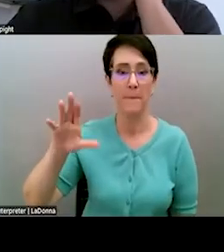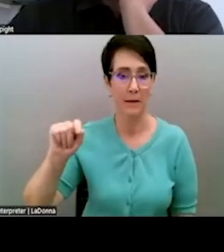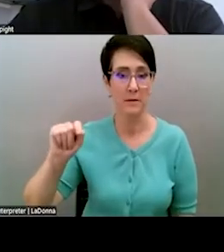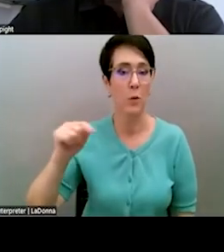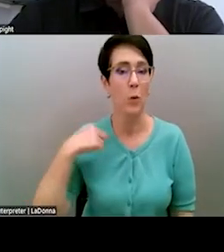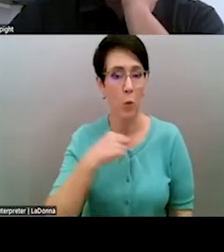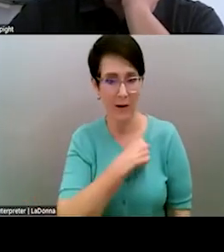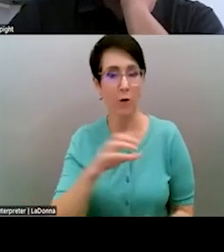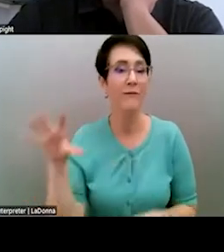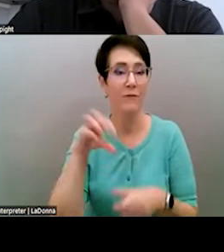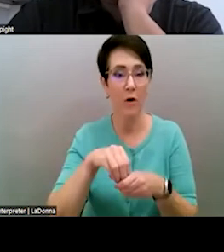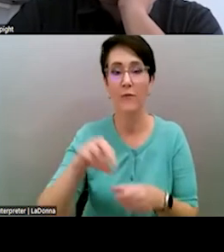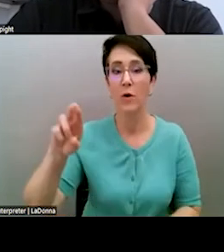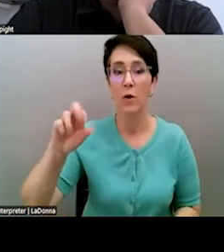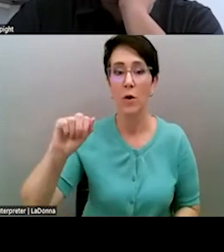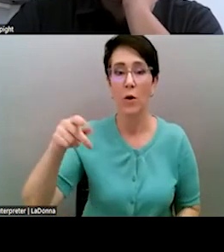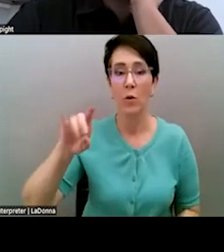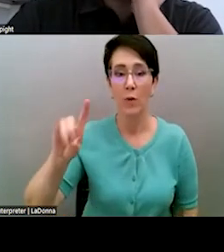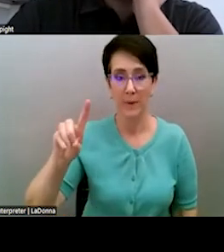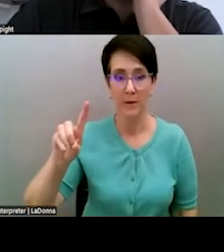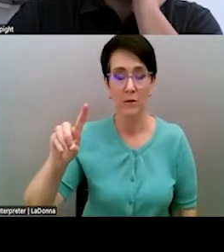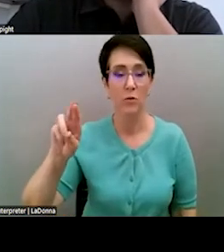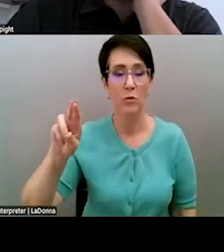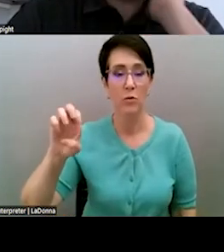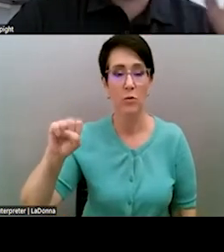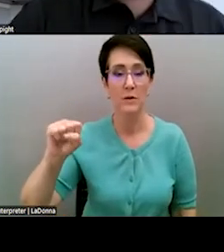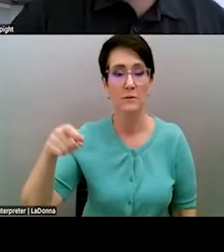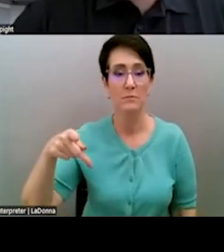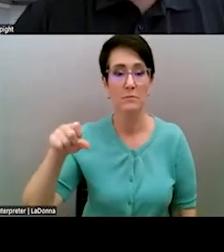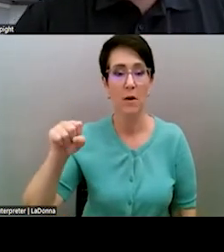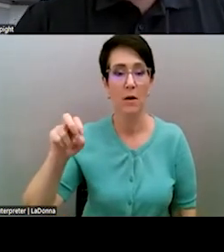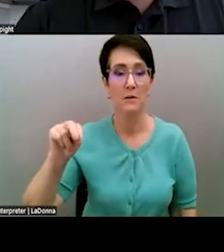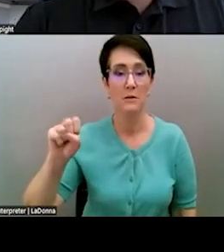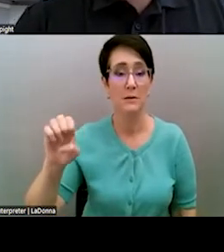WHICHEN EVER A CHILD IS REMOVED FROM THEIR HOME BY THE DEPARTMENT OF CHILD SAFETY, WE ARE